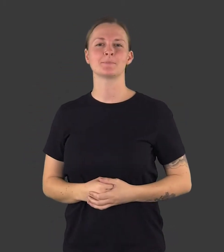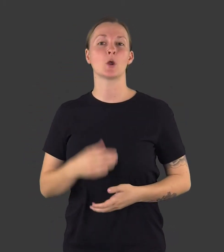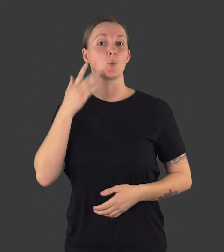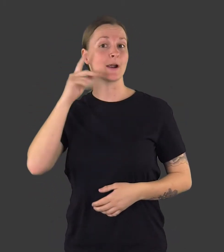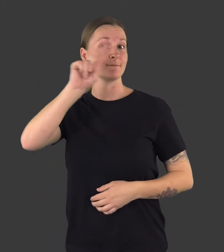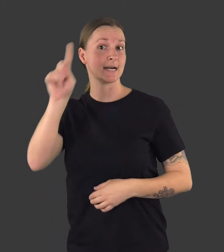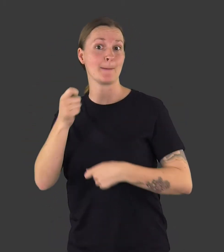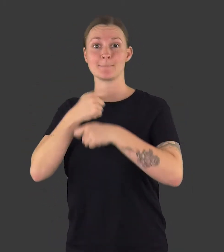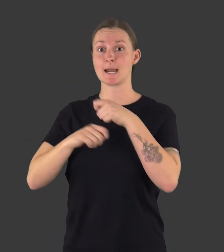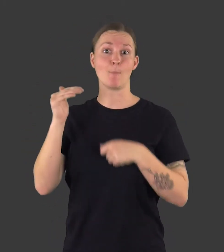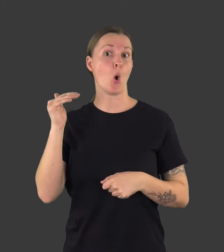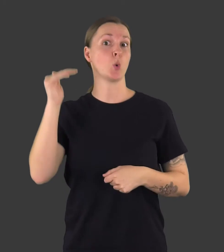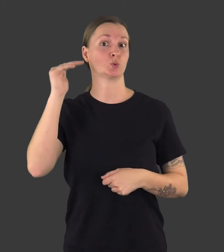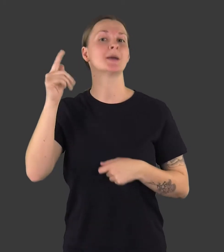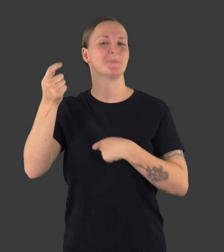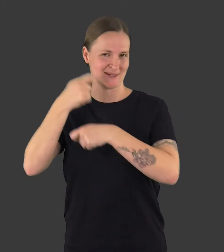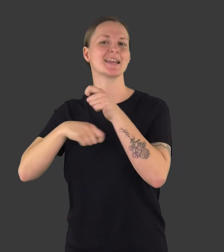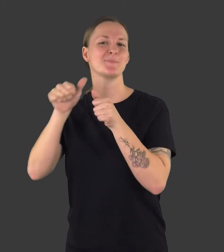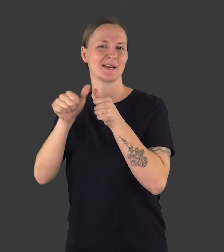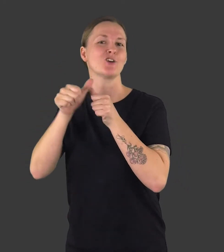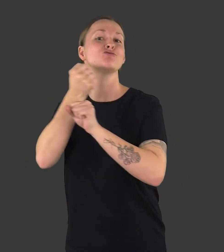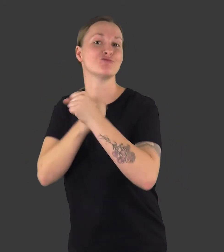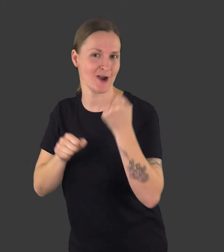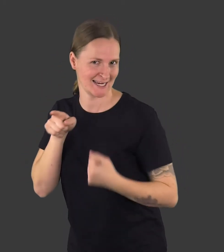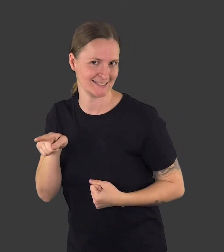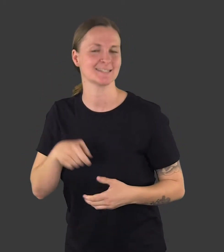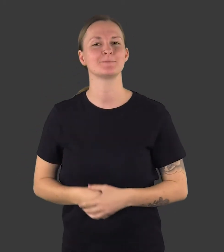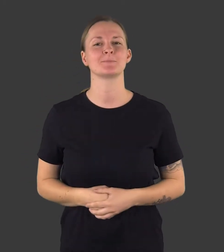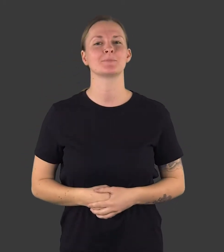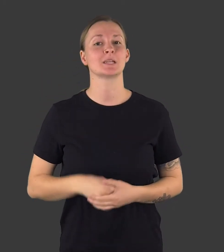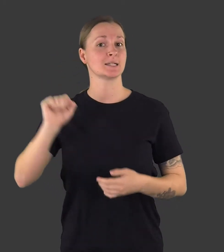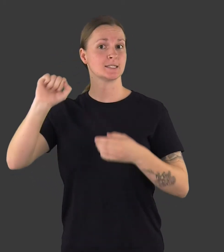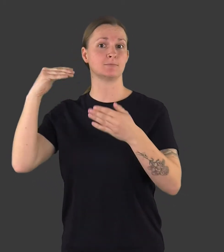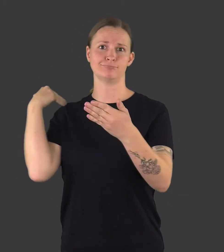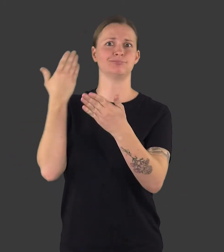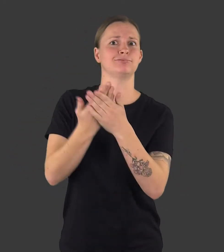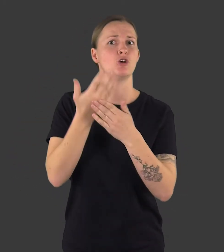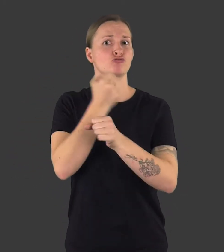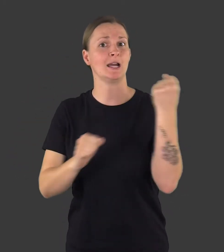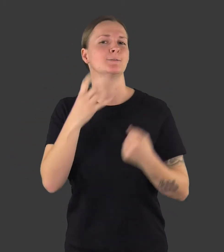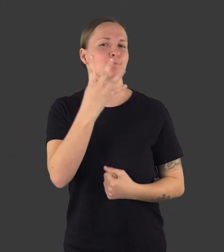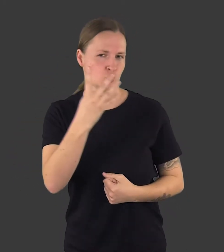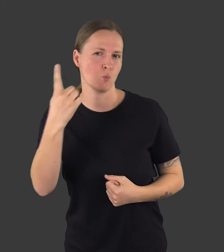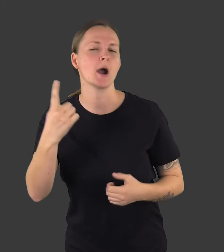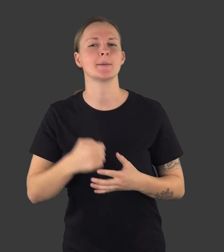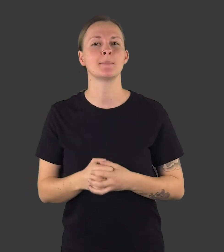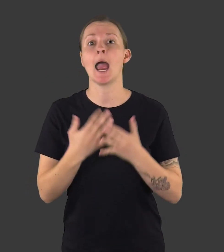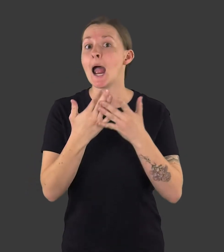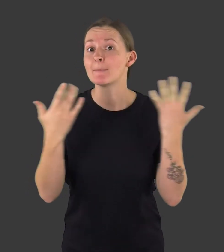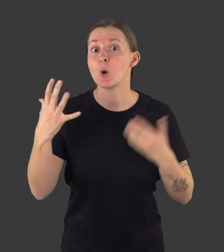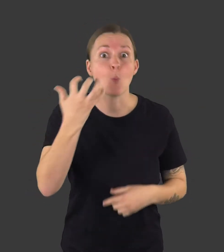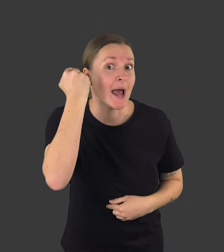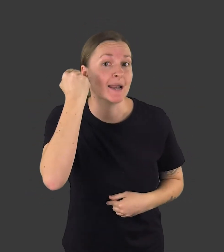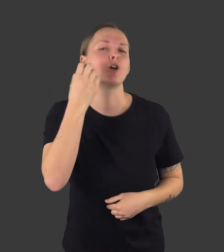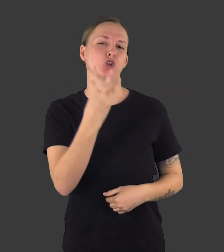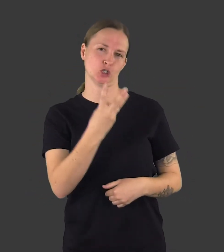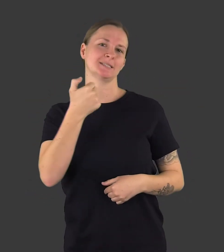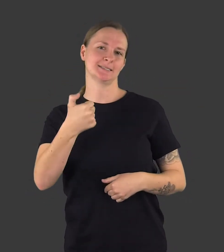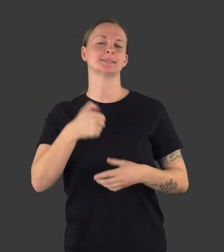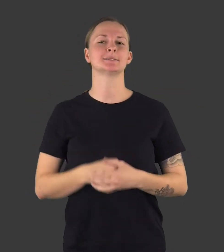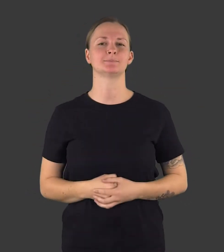The older Phar Lap got, the better he raced – he won 36 of his last 41 races.